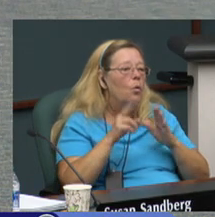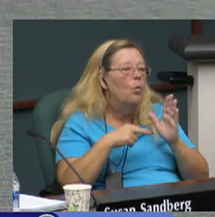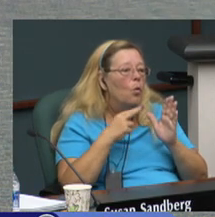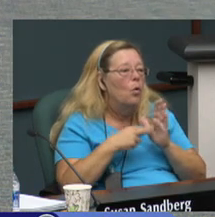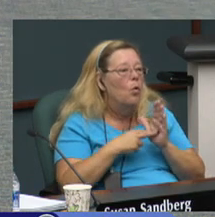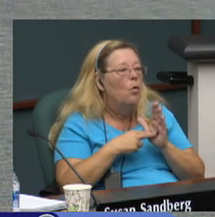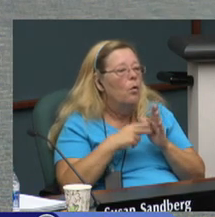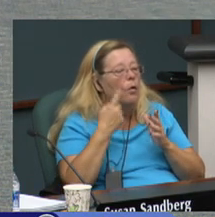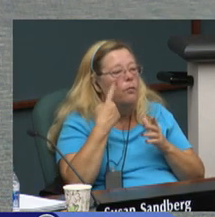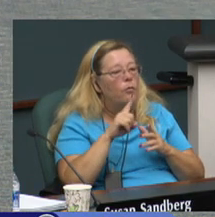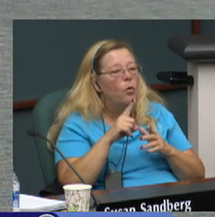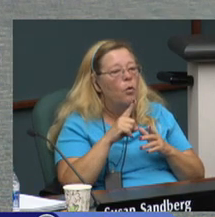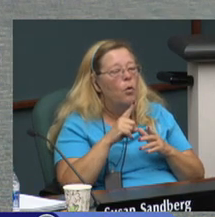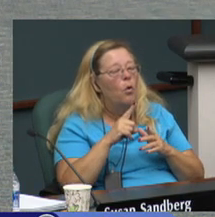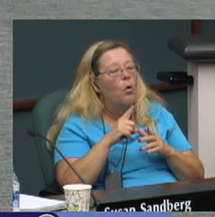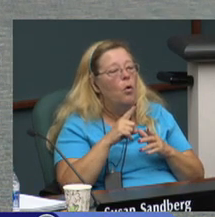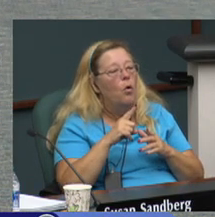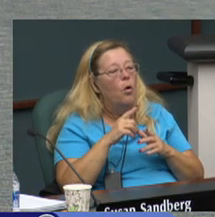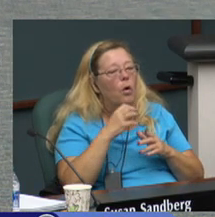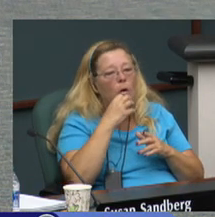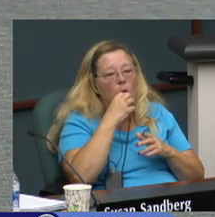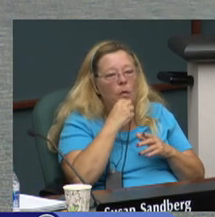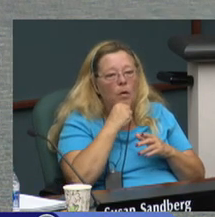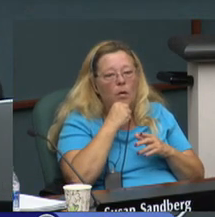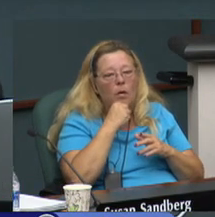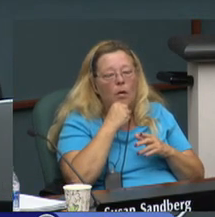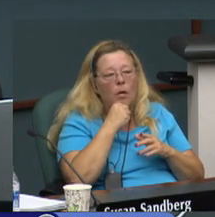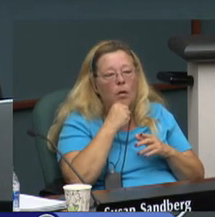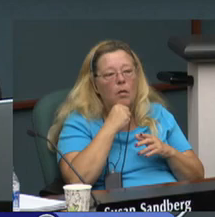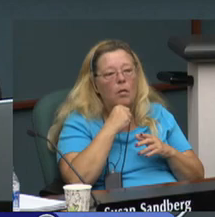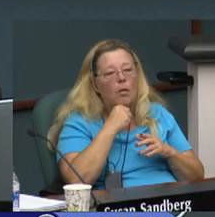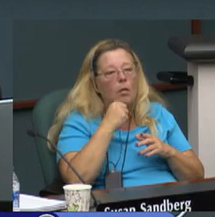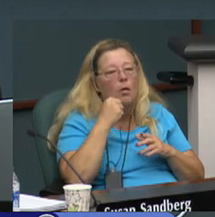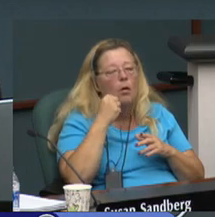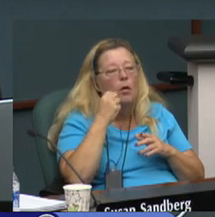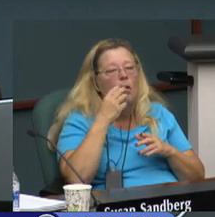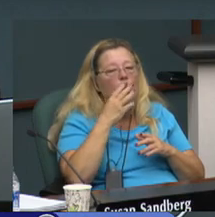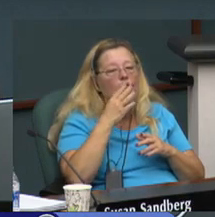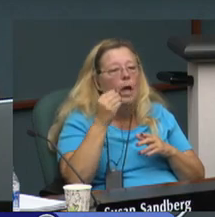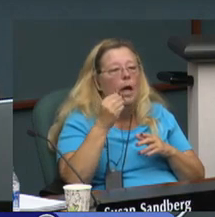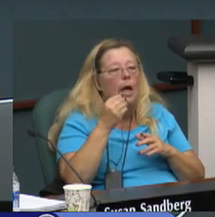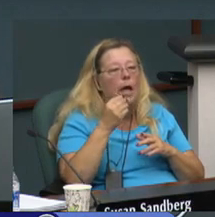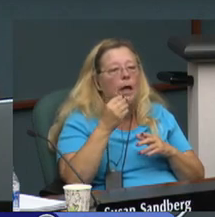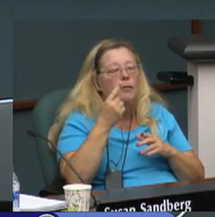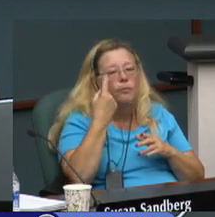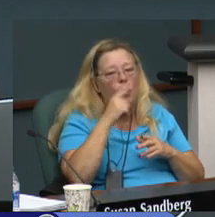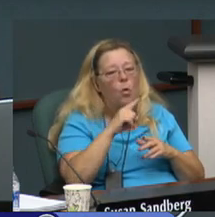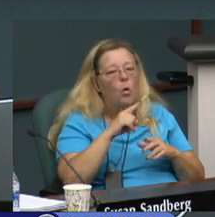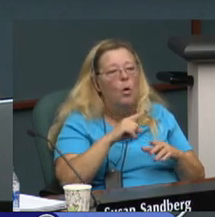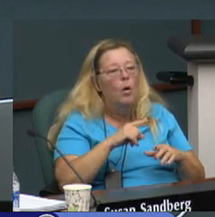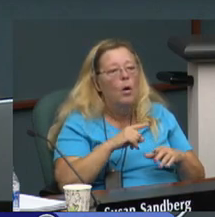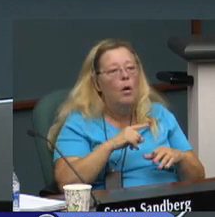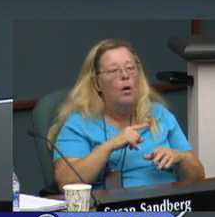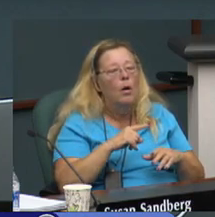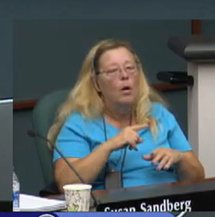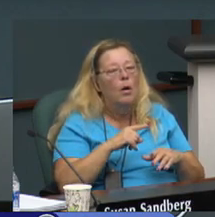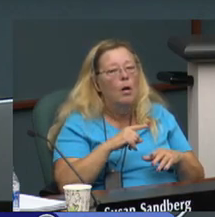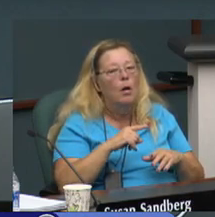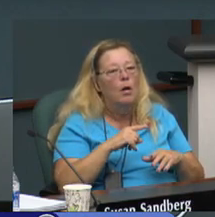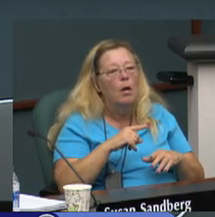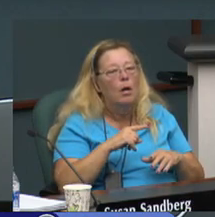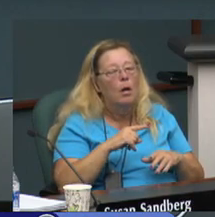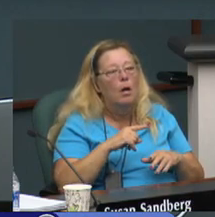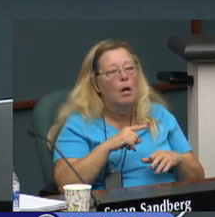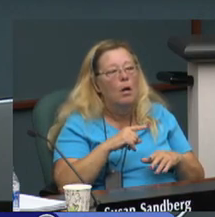Preservation plays and processes for preventing I mean I know that there's